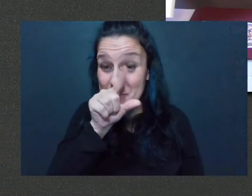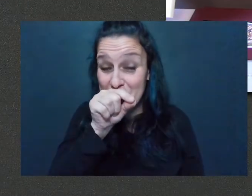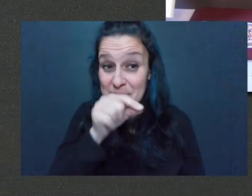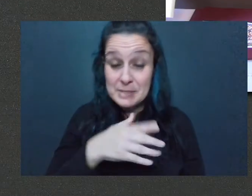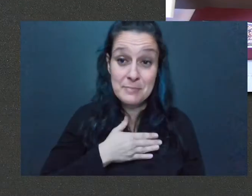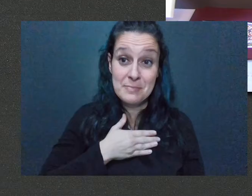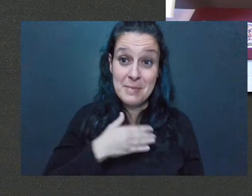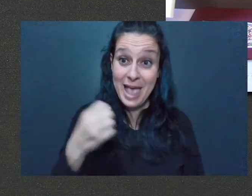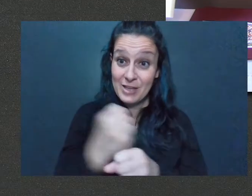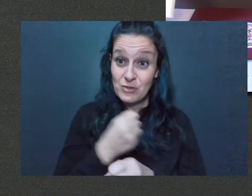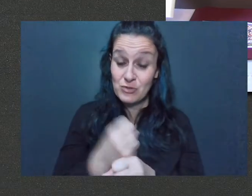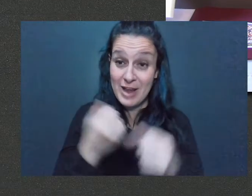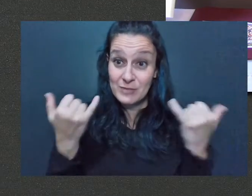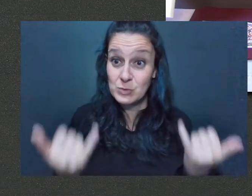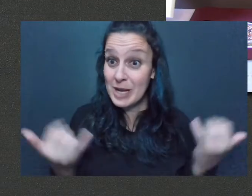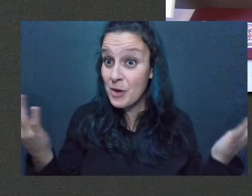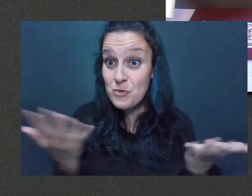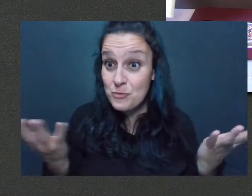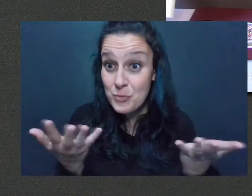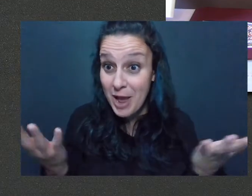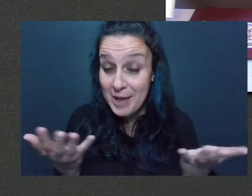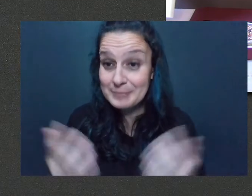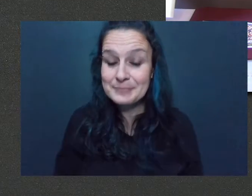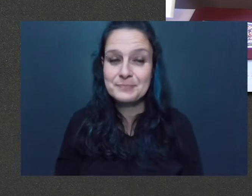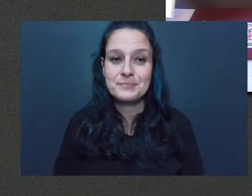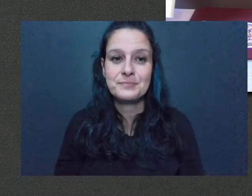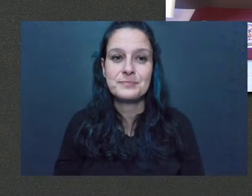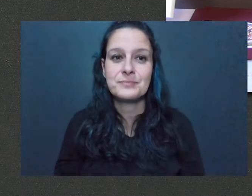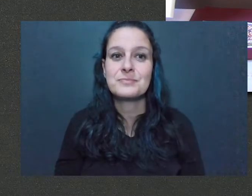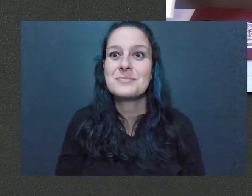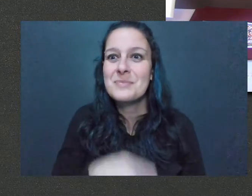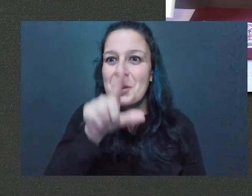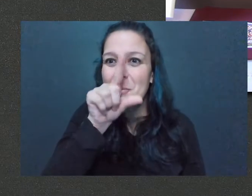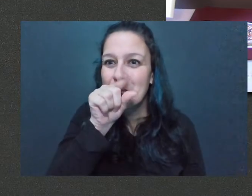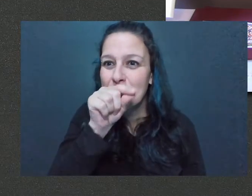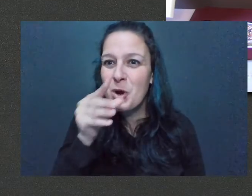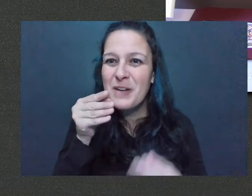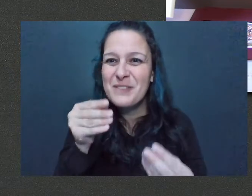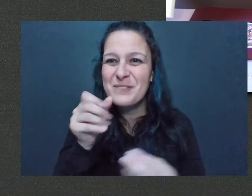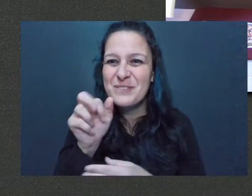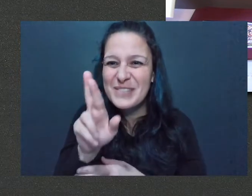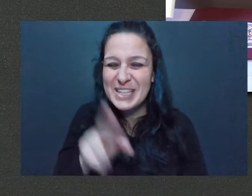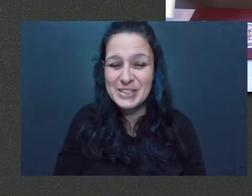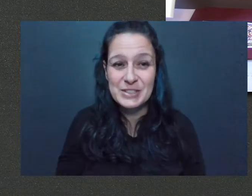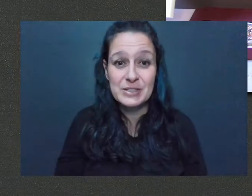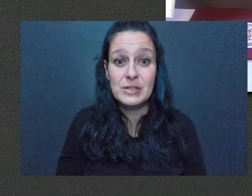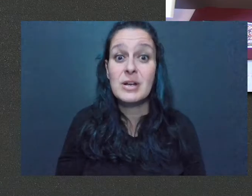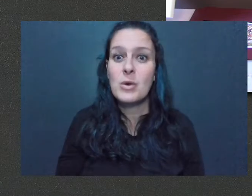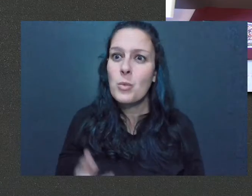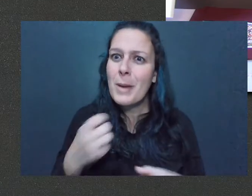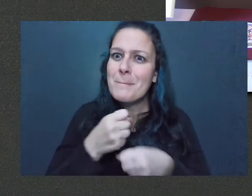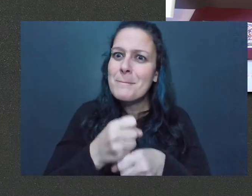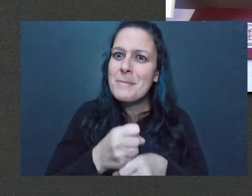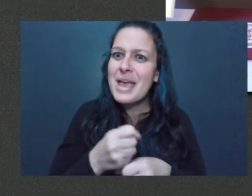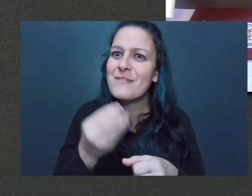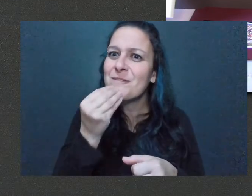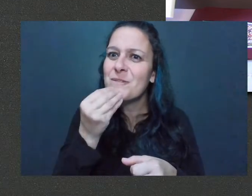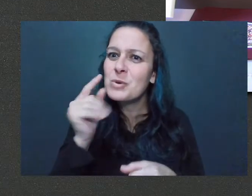My craft today is gonna be a bird feeder. Let's leave them a treat.